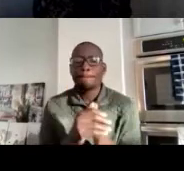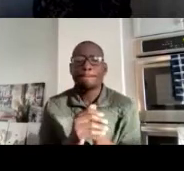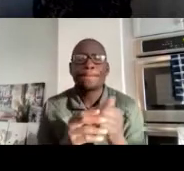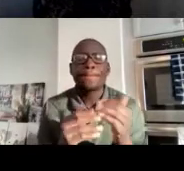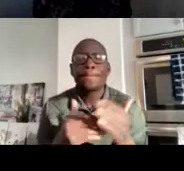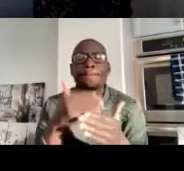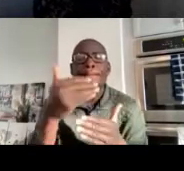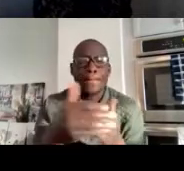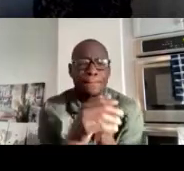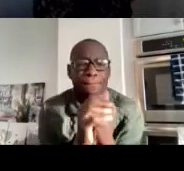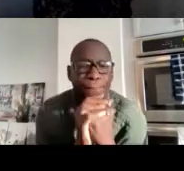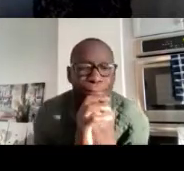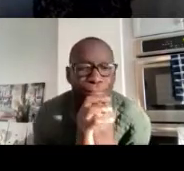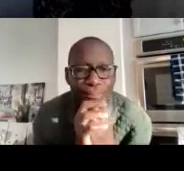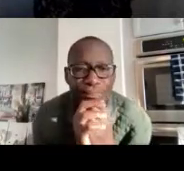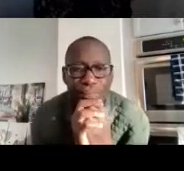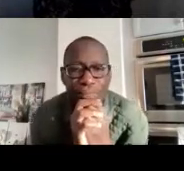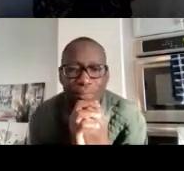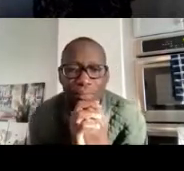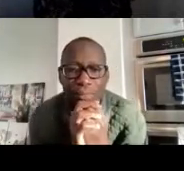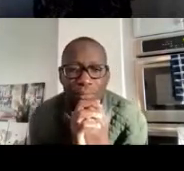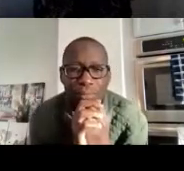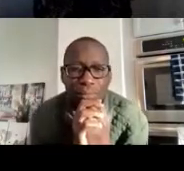That is just a general assumption. Next slide, please.